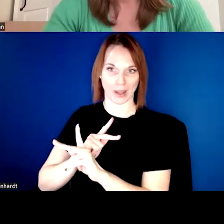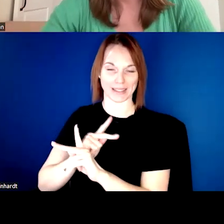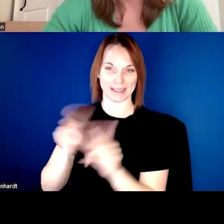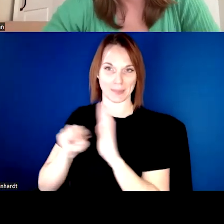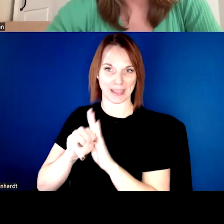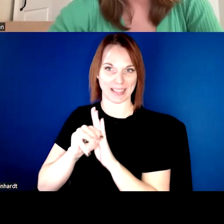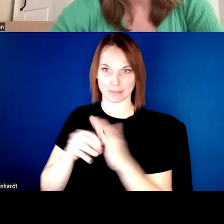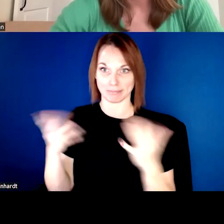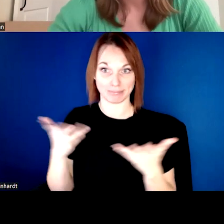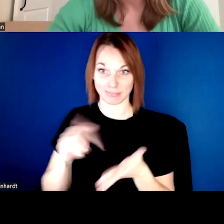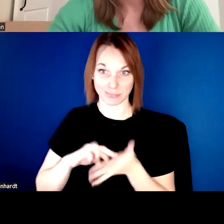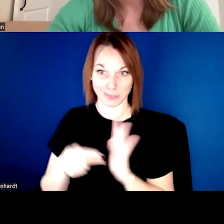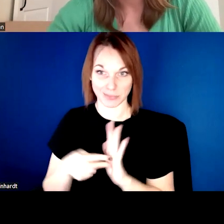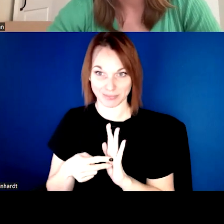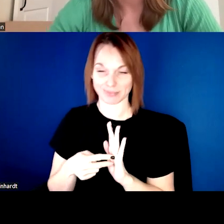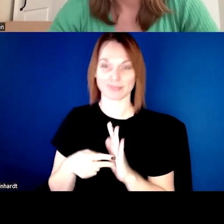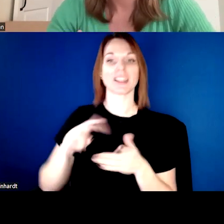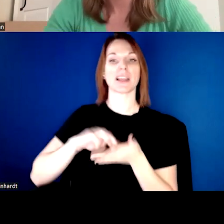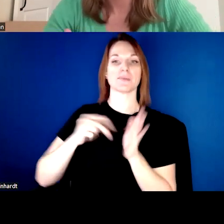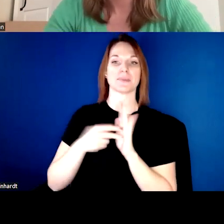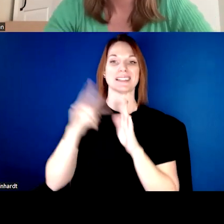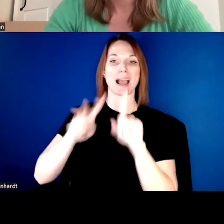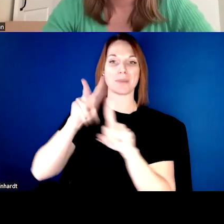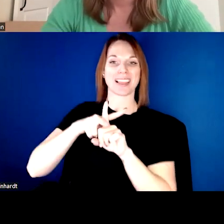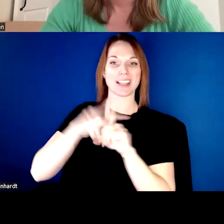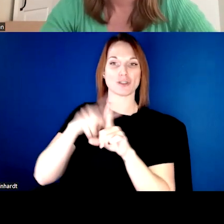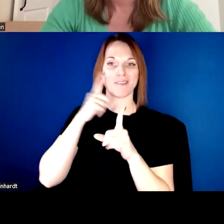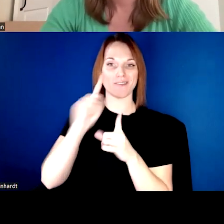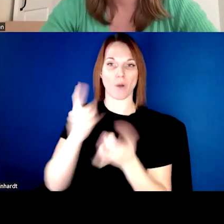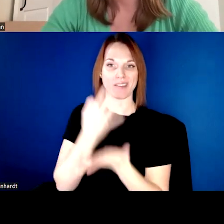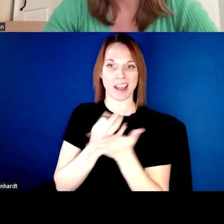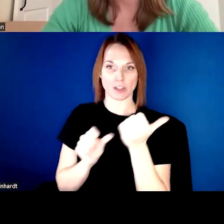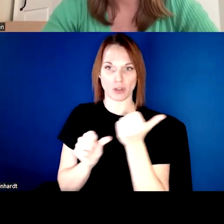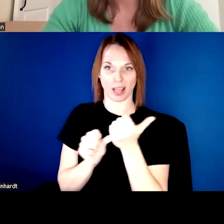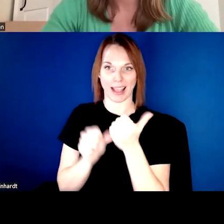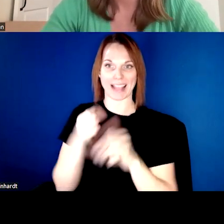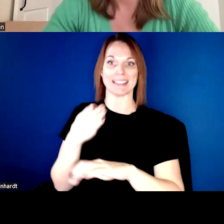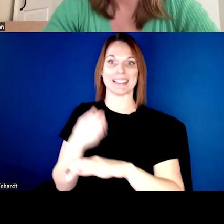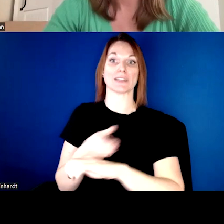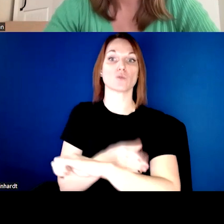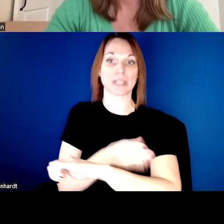It means that applications for aid are increasing. Students are more likely